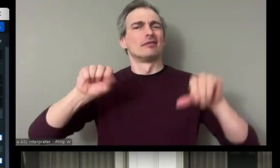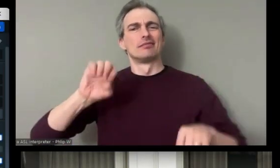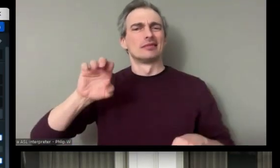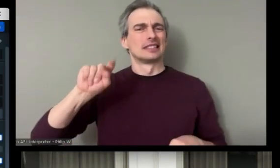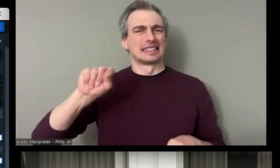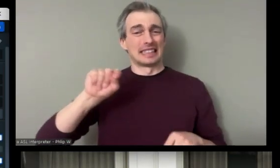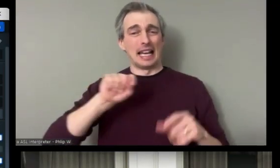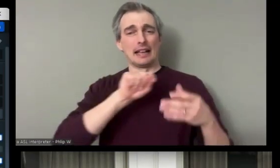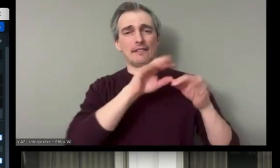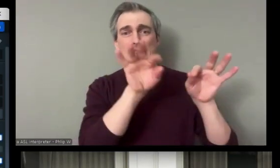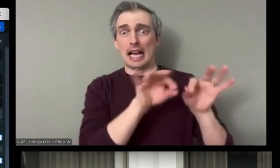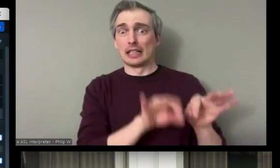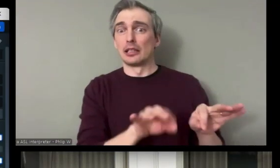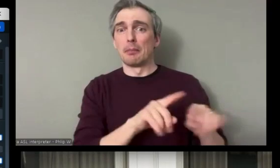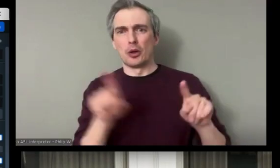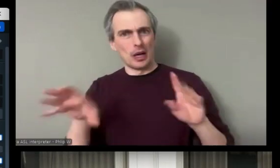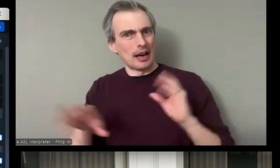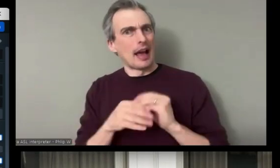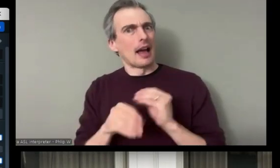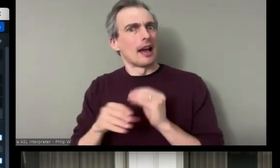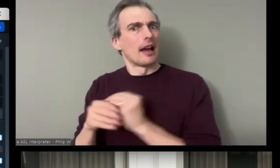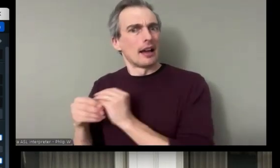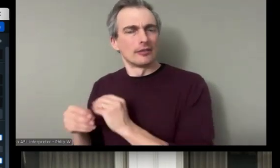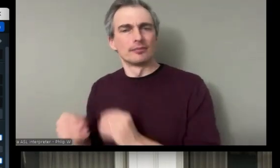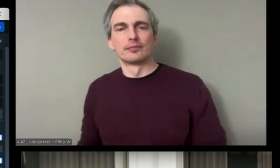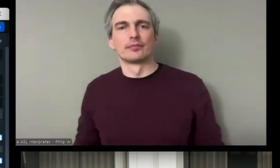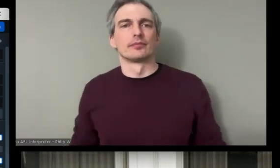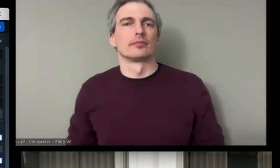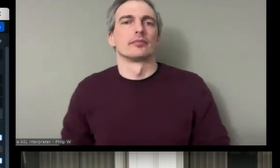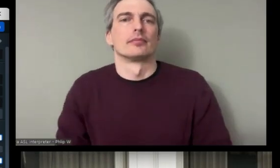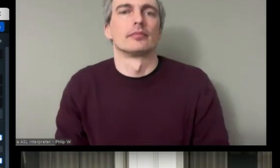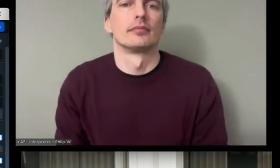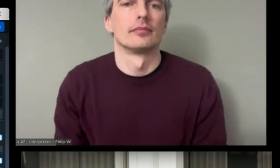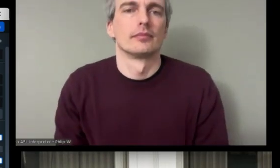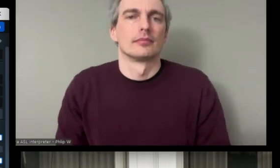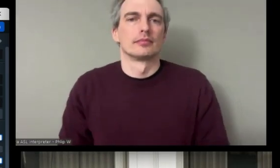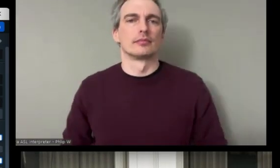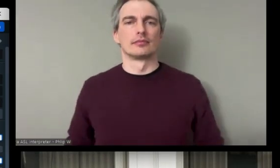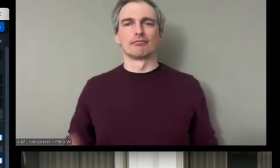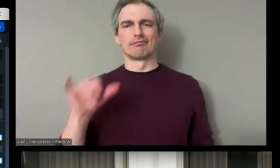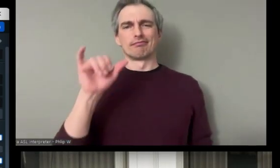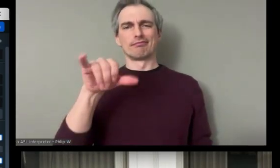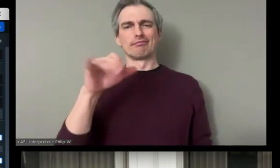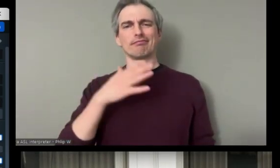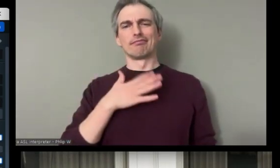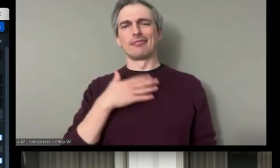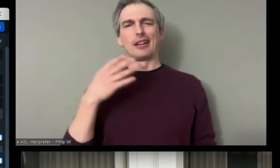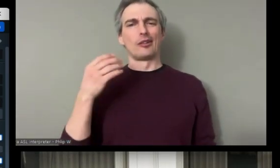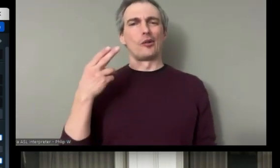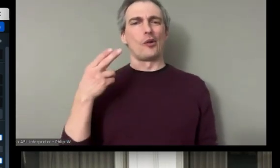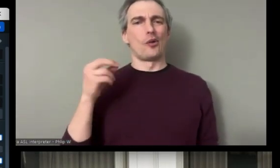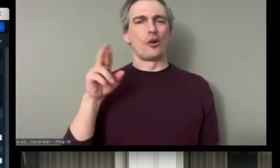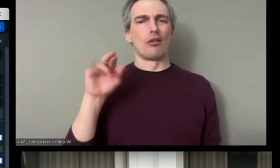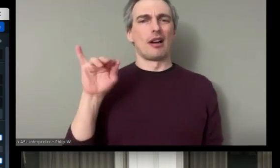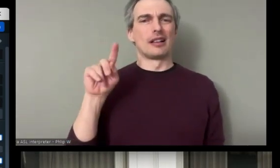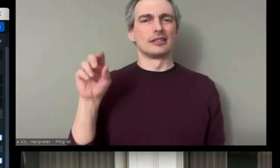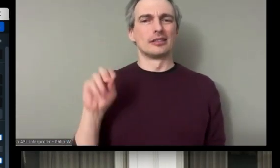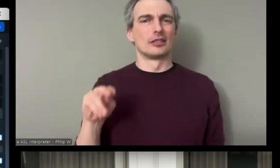All right. This is my Horizon World. And most of the people that -- when we used to meet, I would say we had